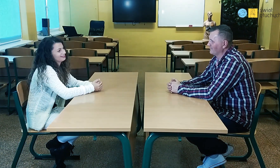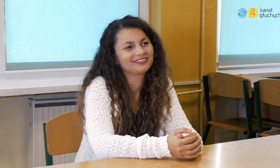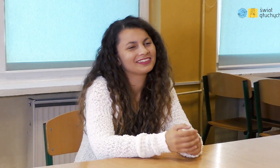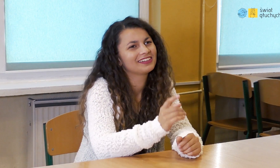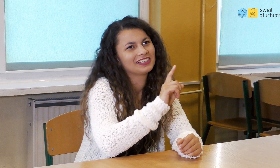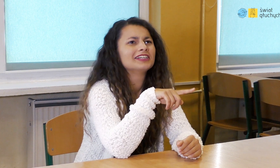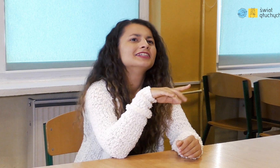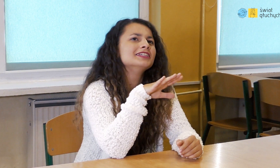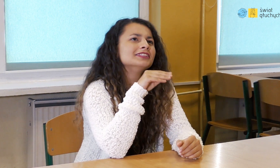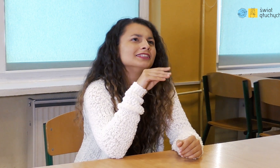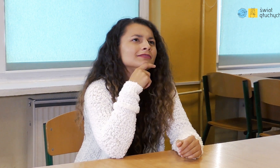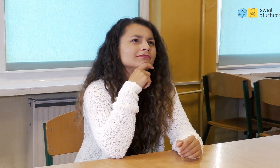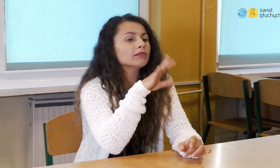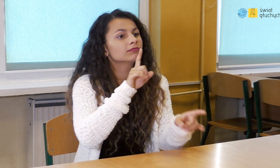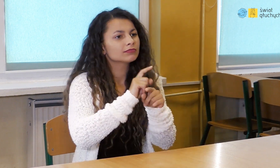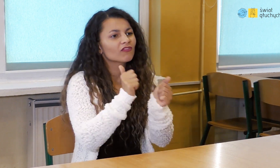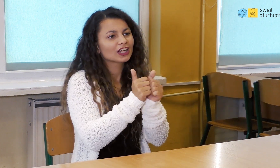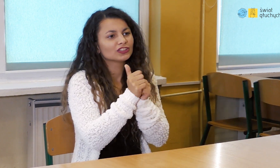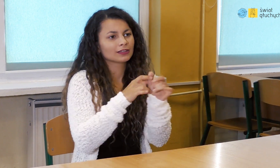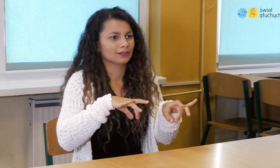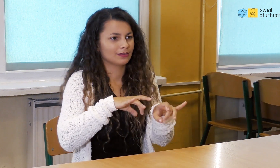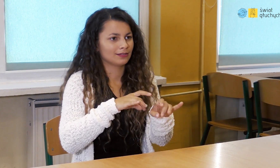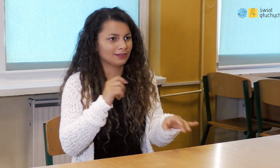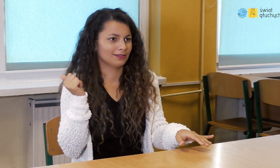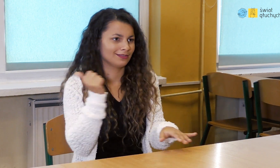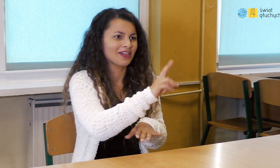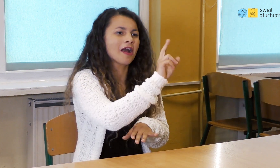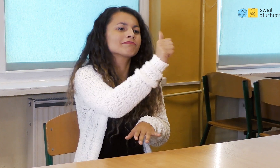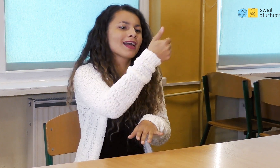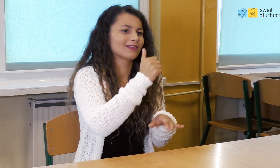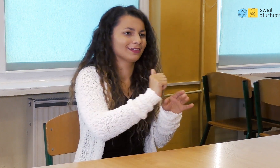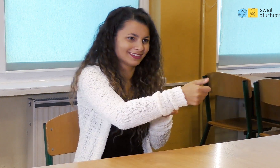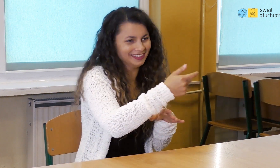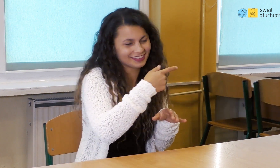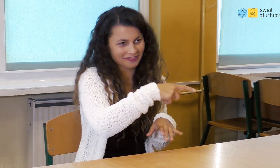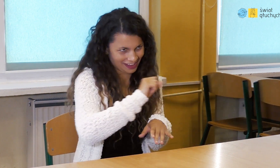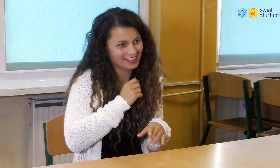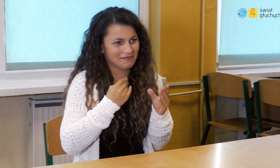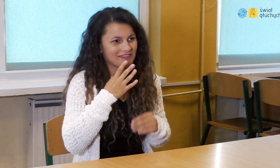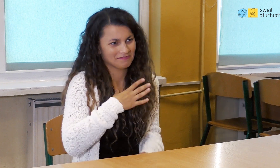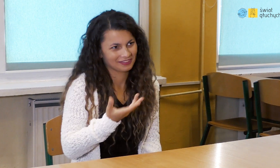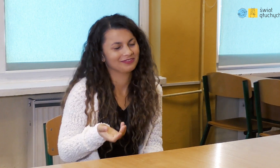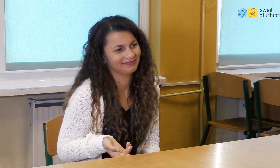We also enjoyed races, "who gets to the finish line first."